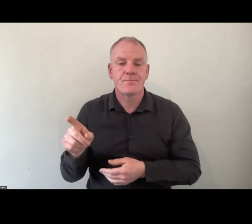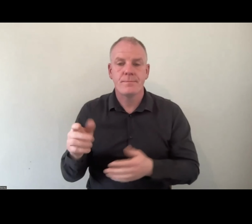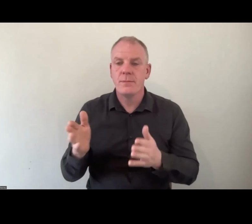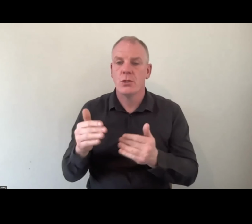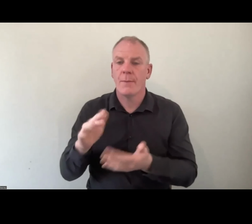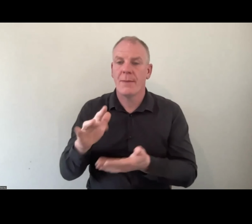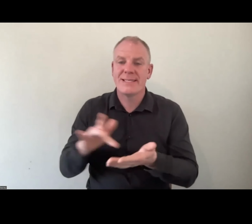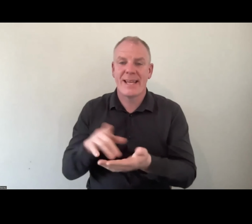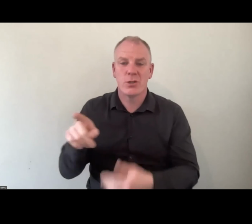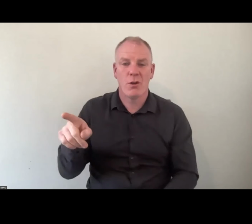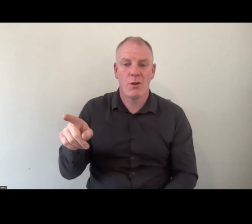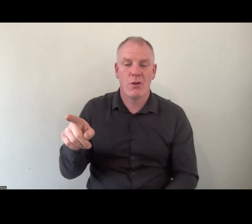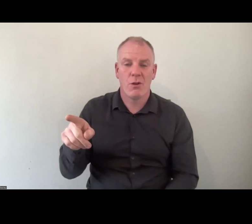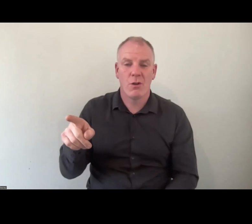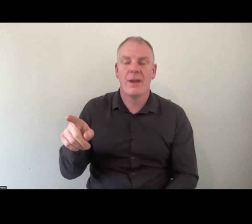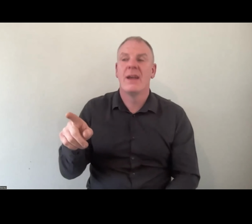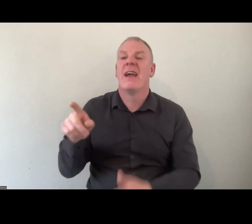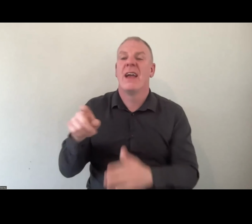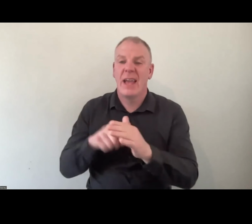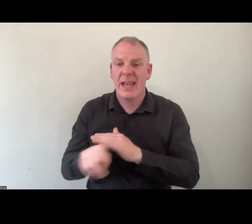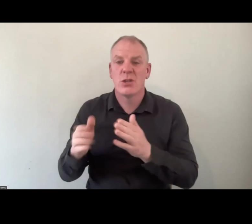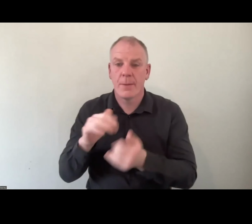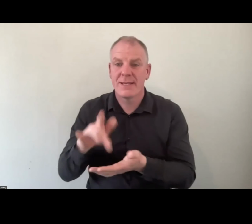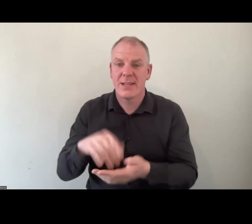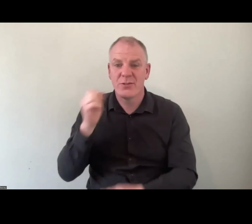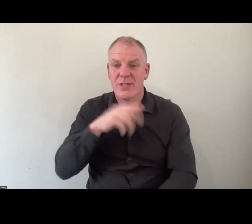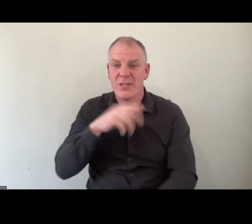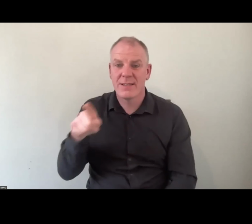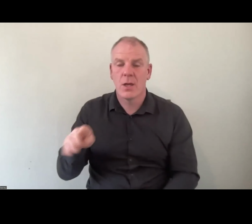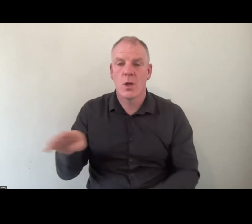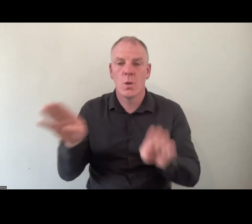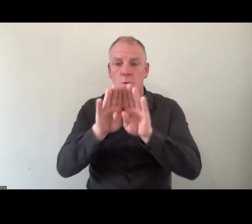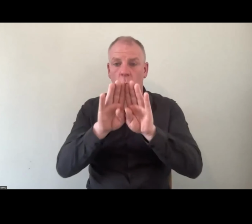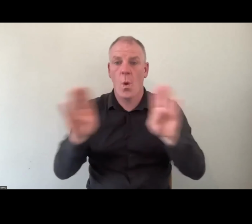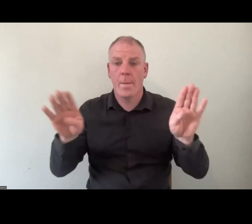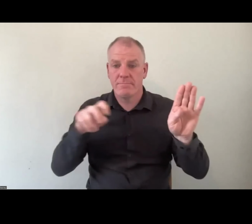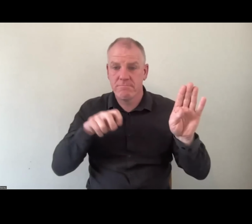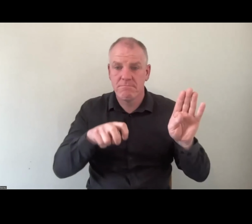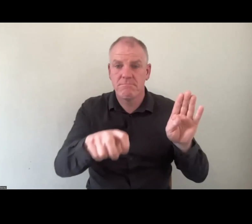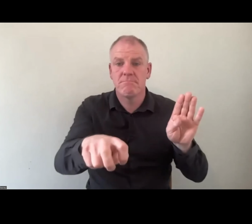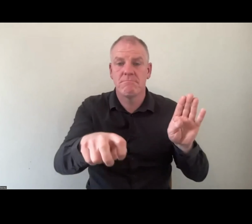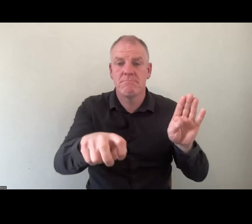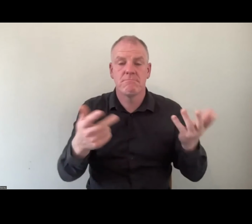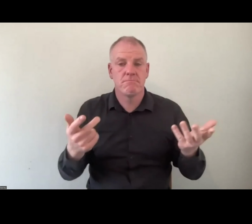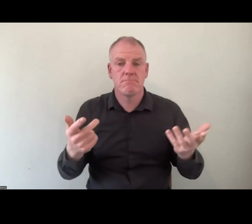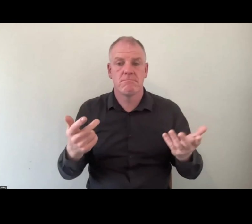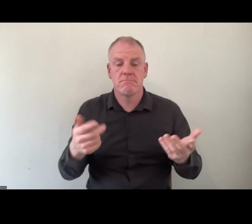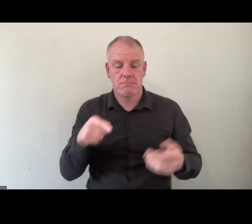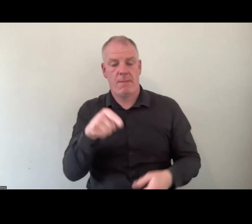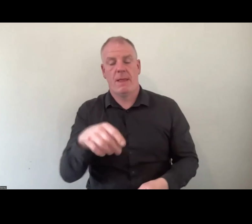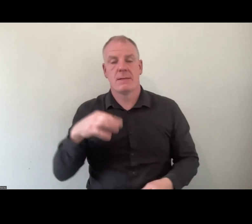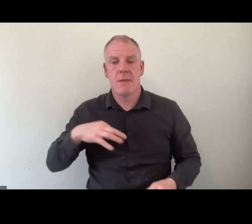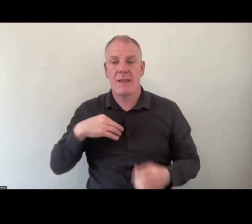You go to the supermarket on Saturdays and the door opens and it's a flat entry. That benefits absolutely everybody.